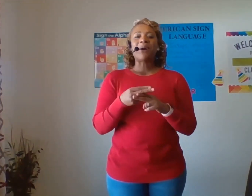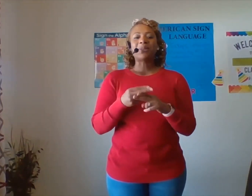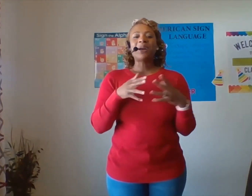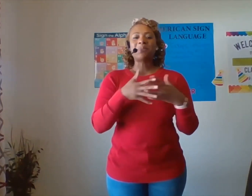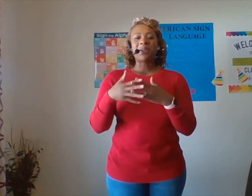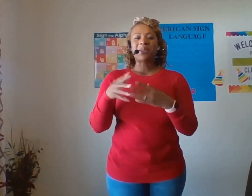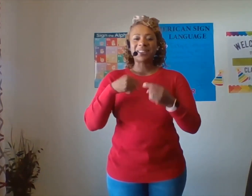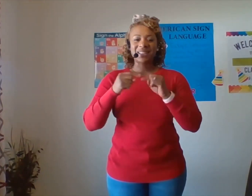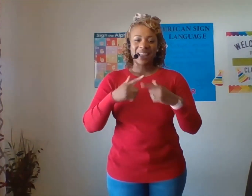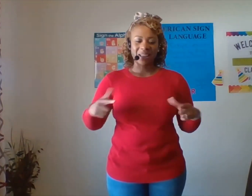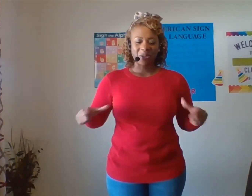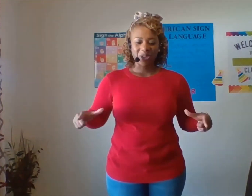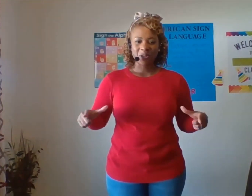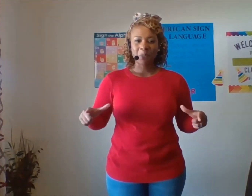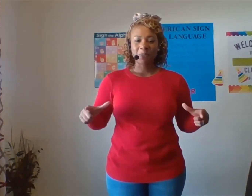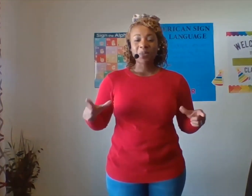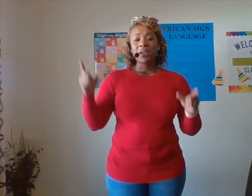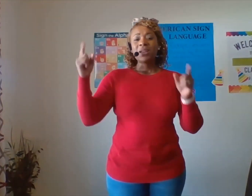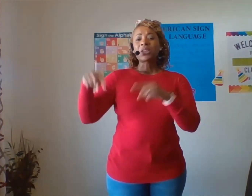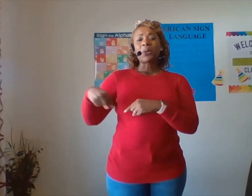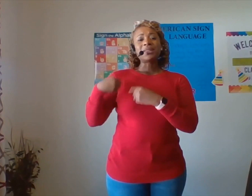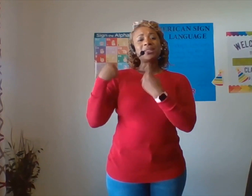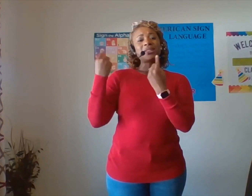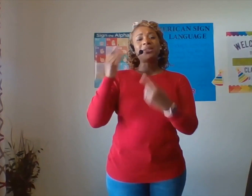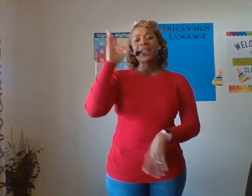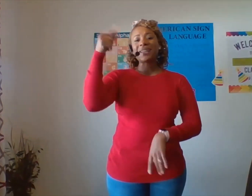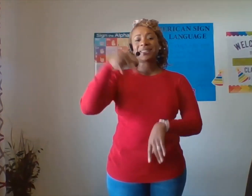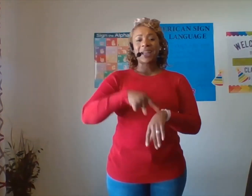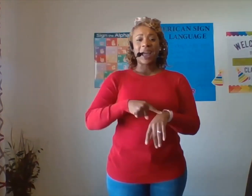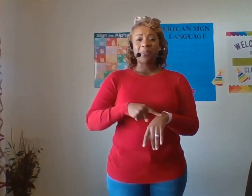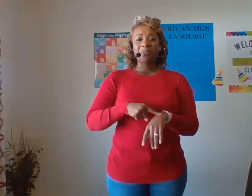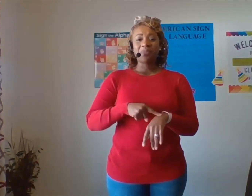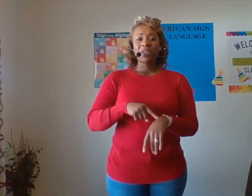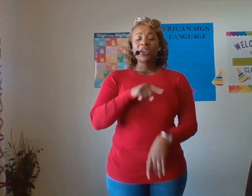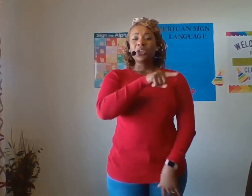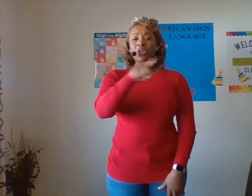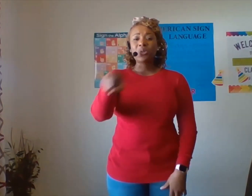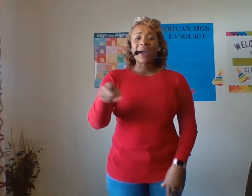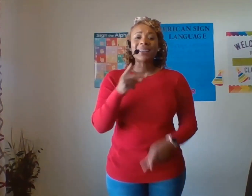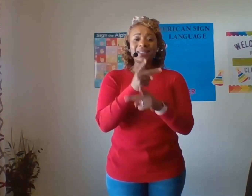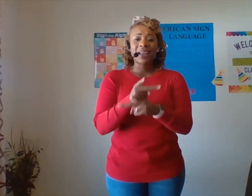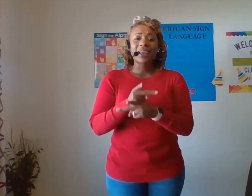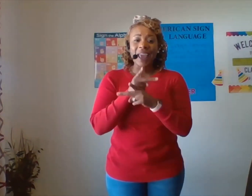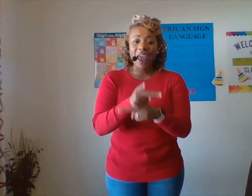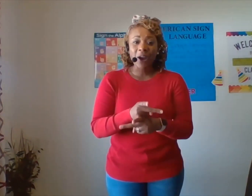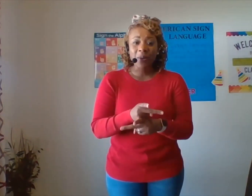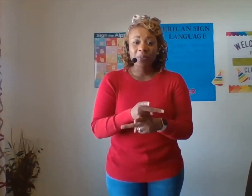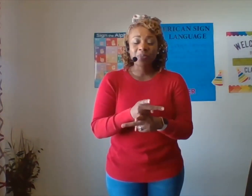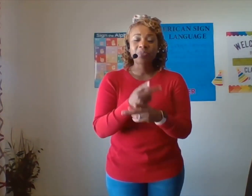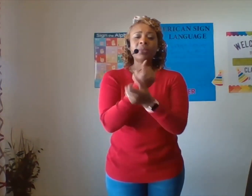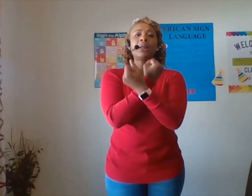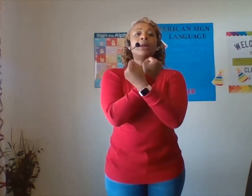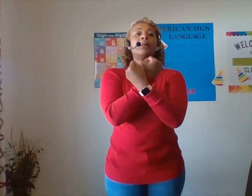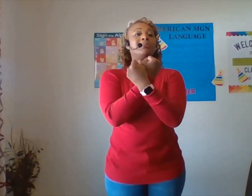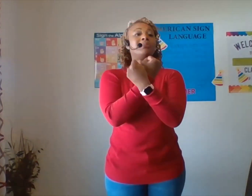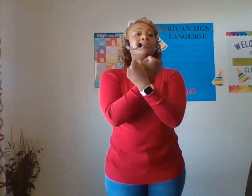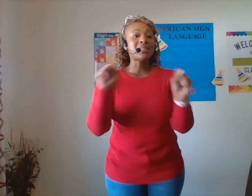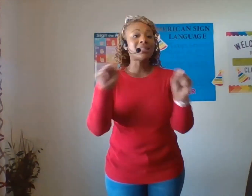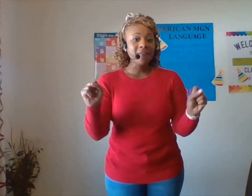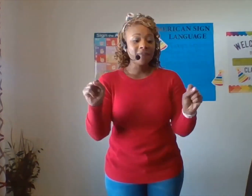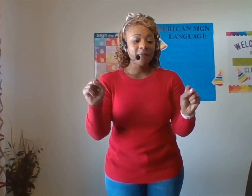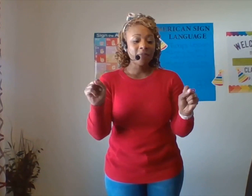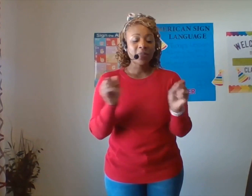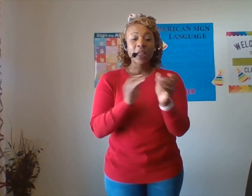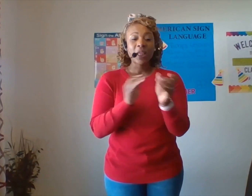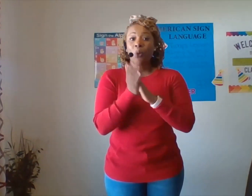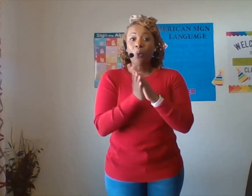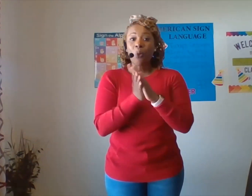American Sign Language so until next time you guys take care be safe wash